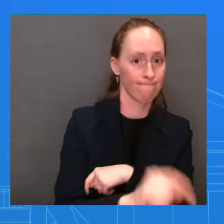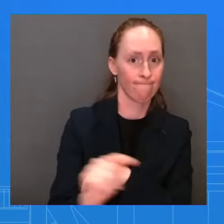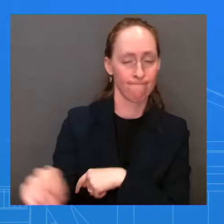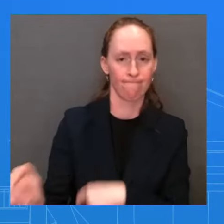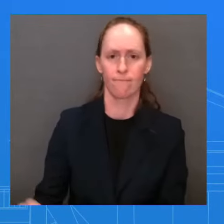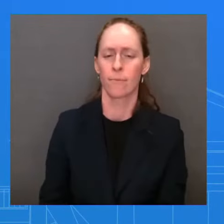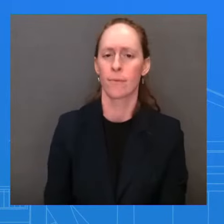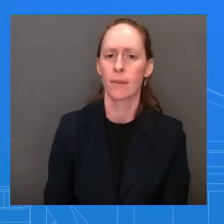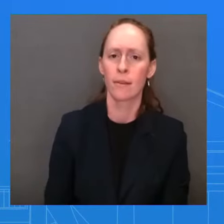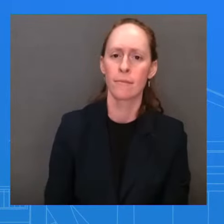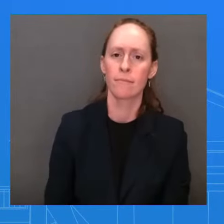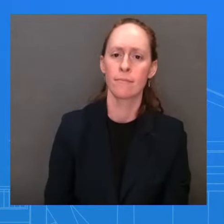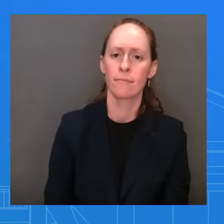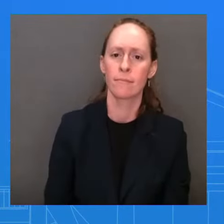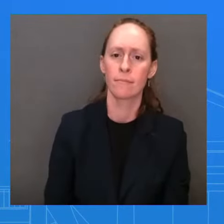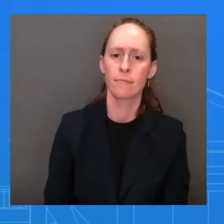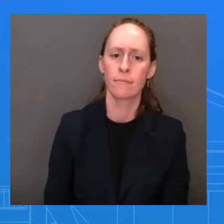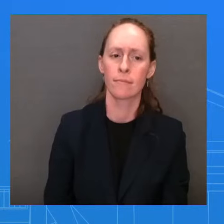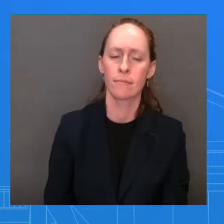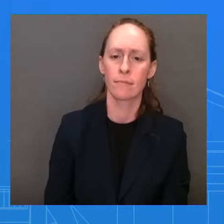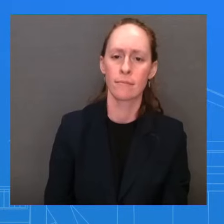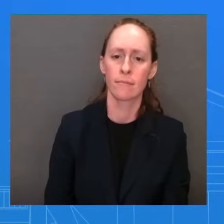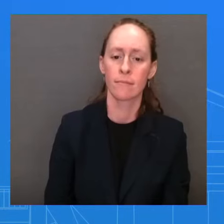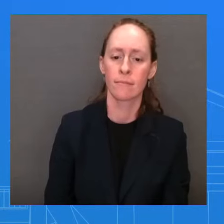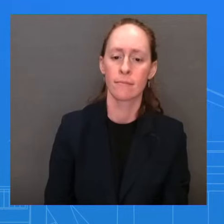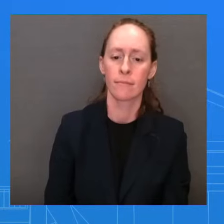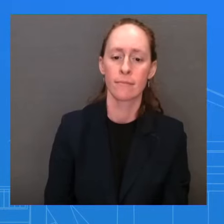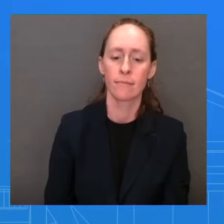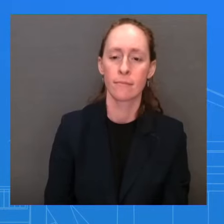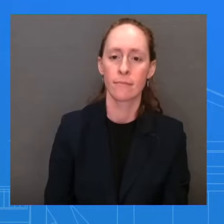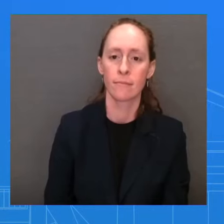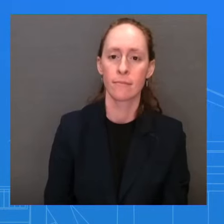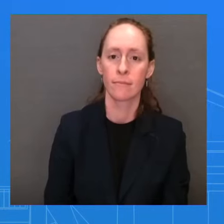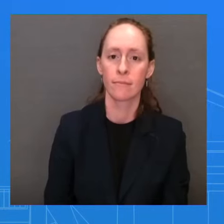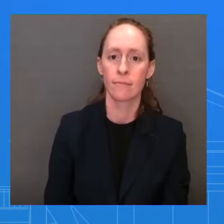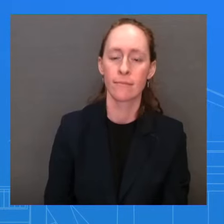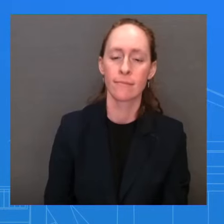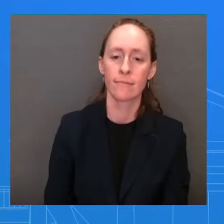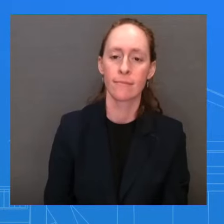and a concern that the U.S. dollar as the reserve currency is beginning to be weakened.